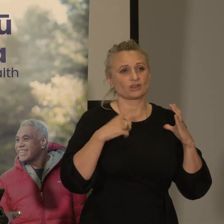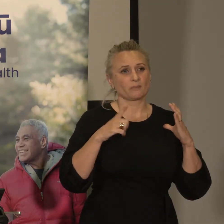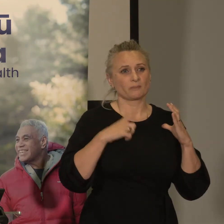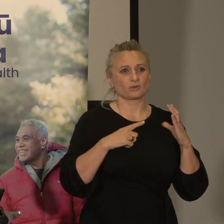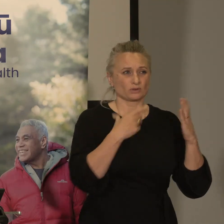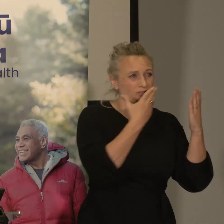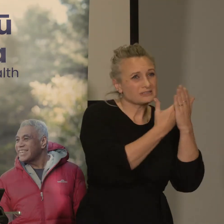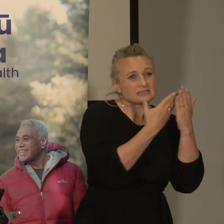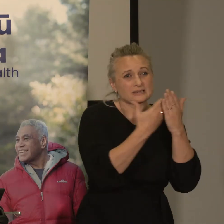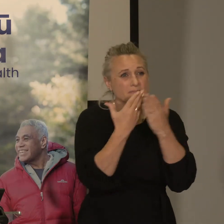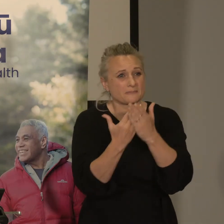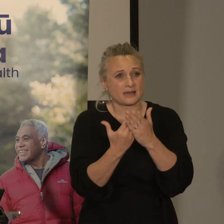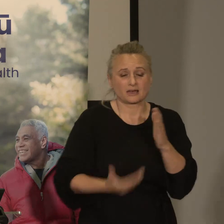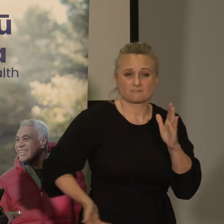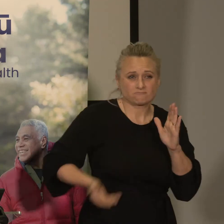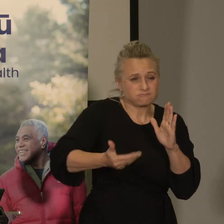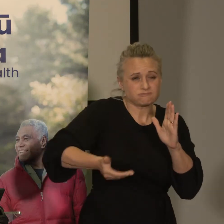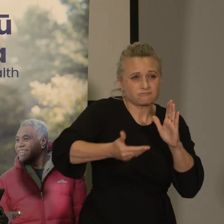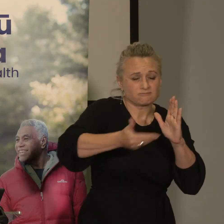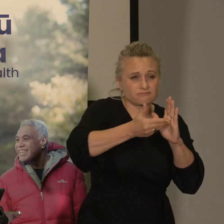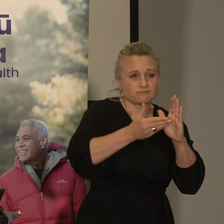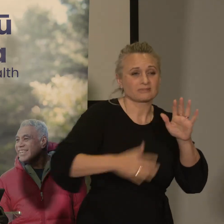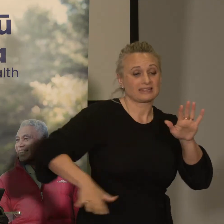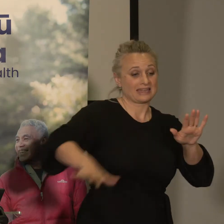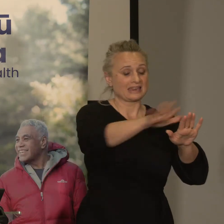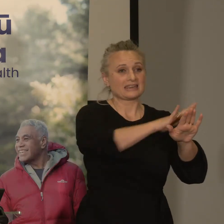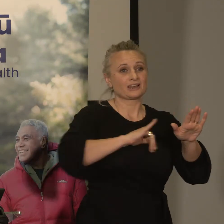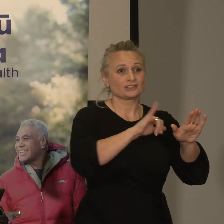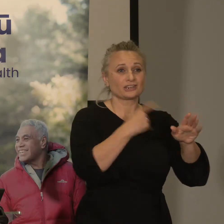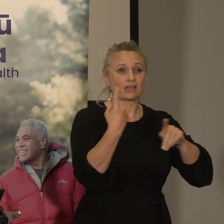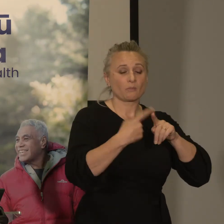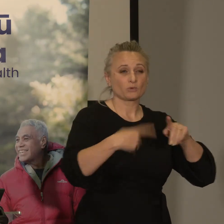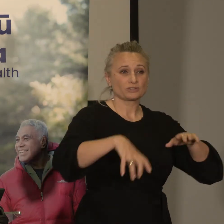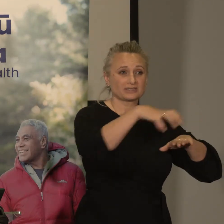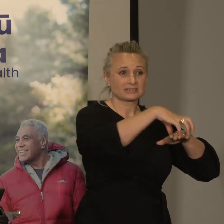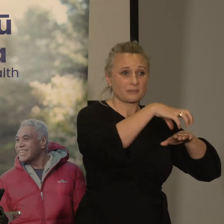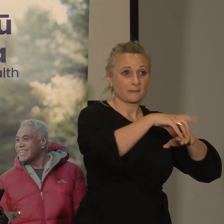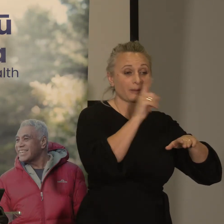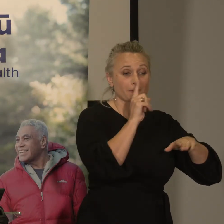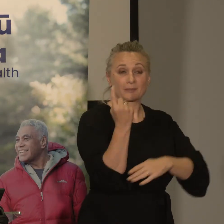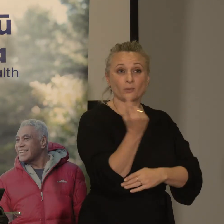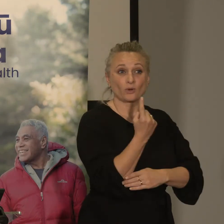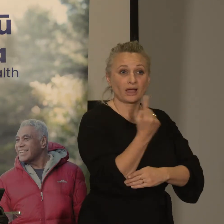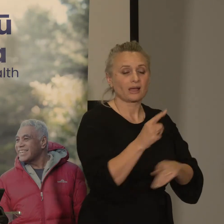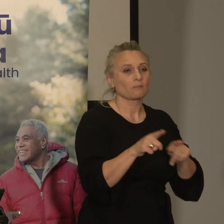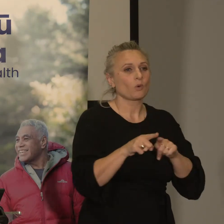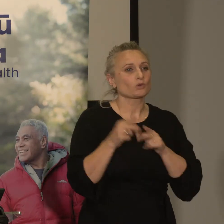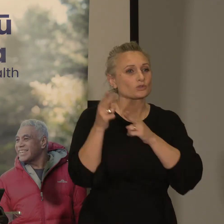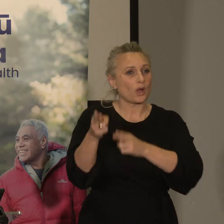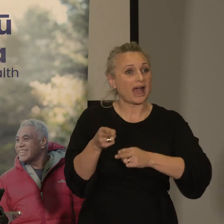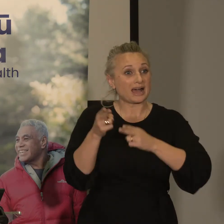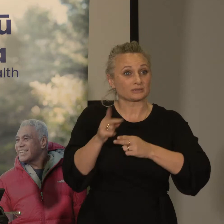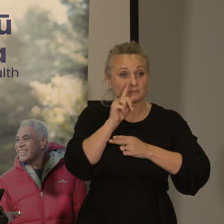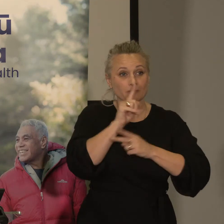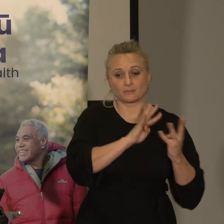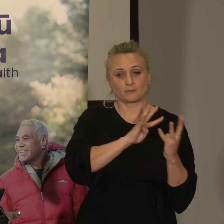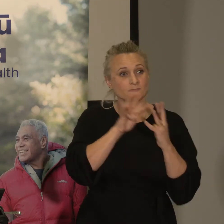serious pressure due to ongoing high demand. Nationally, our emergency Department attendances at hospital admissions from